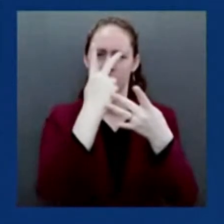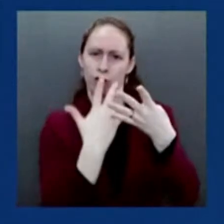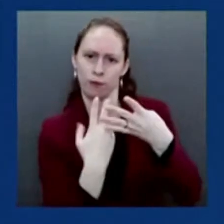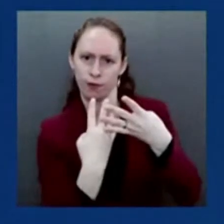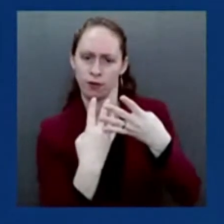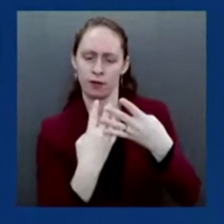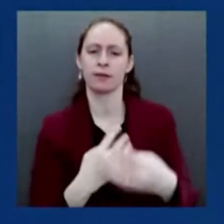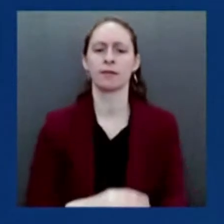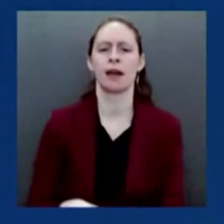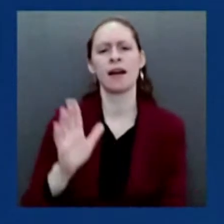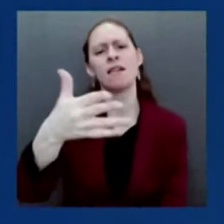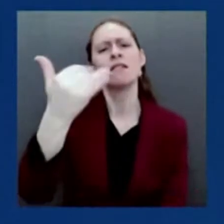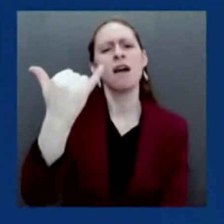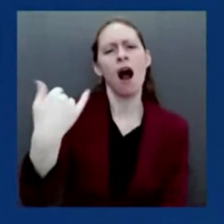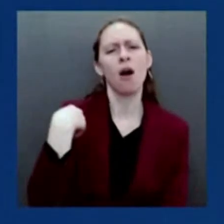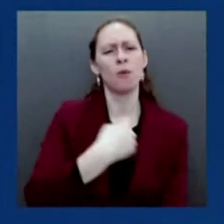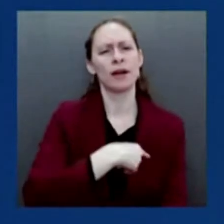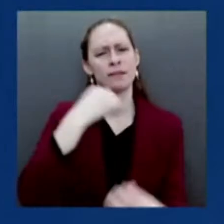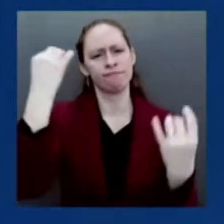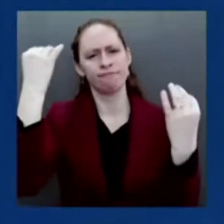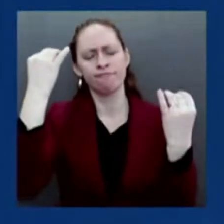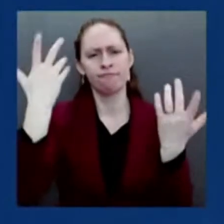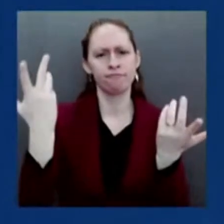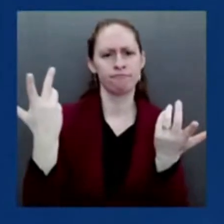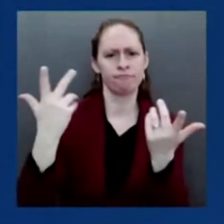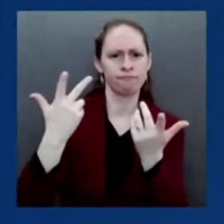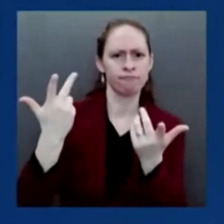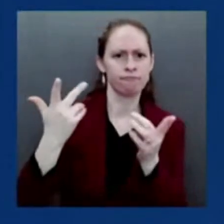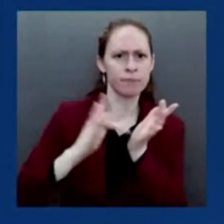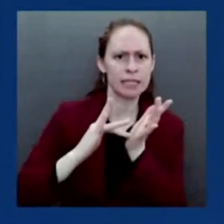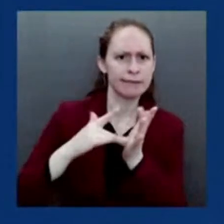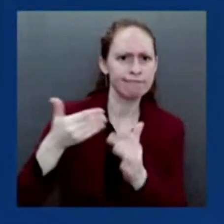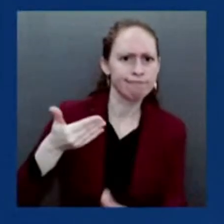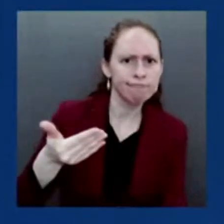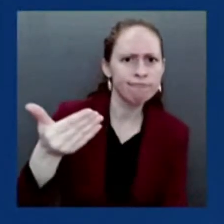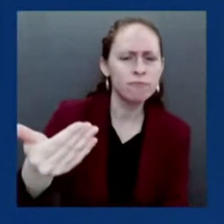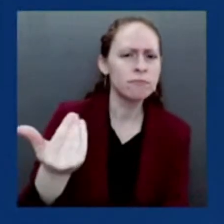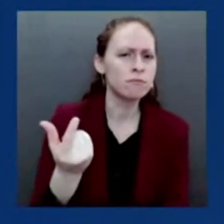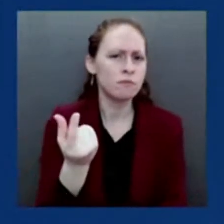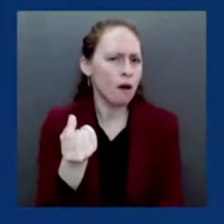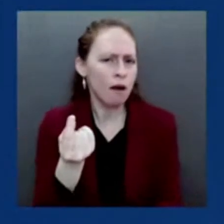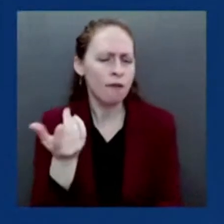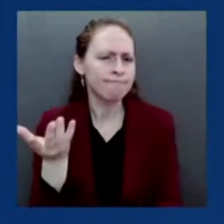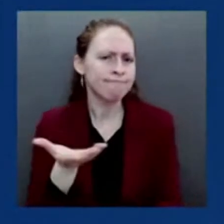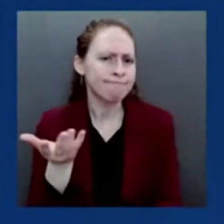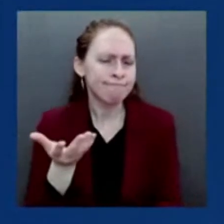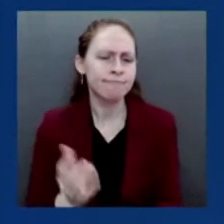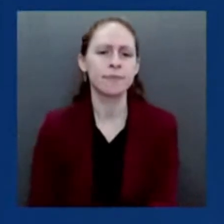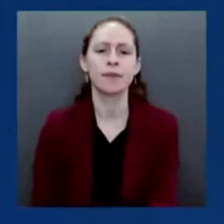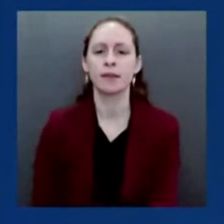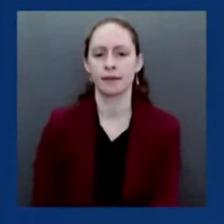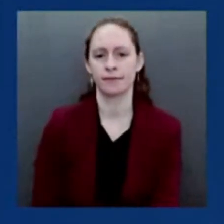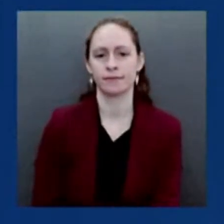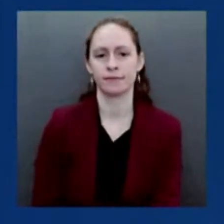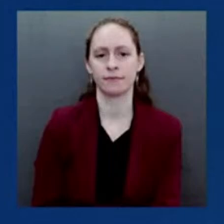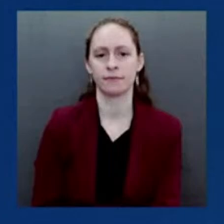NEXT SLIDE. IN ADDITION, WHAT ABOUT THE PIPELINE? WHERE ARE WE GOING? THERE ARE A NUMBER OF PHASE 2